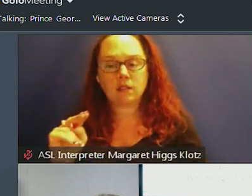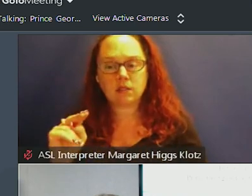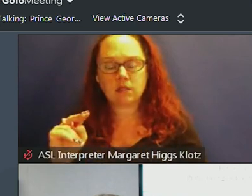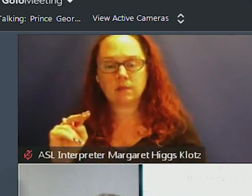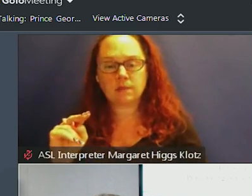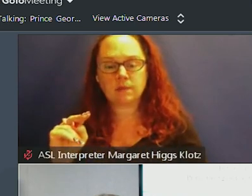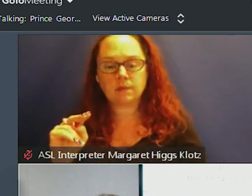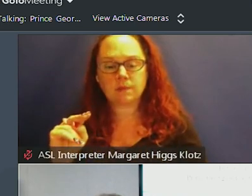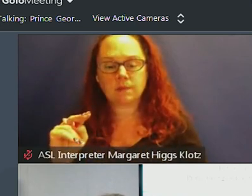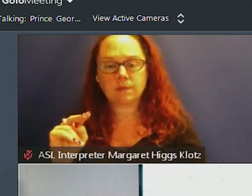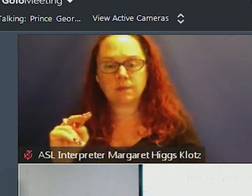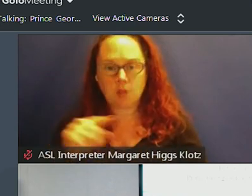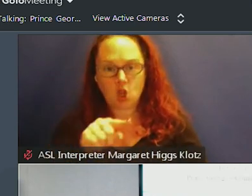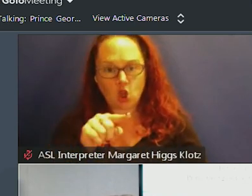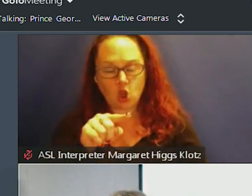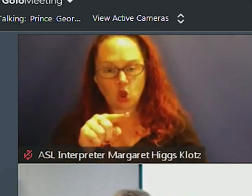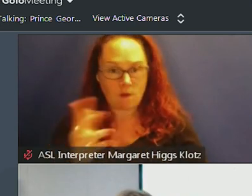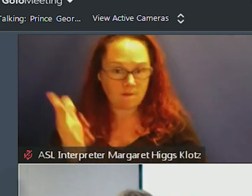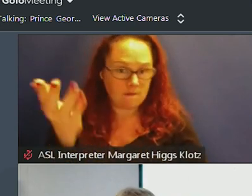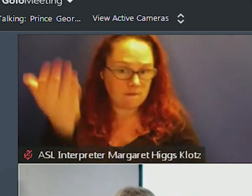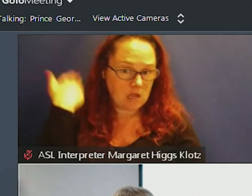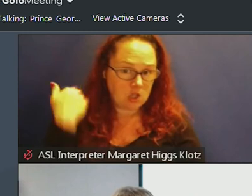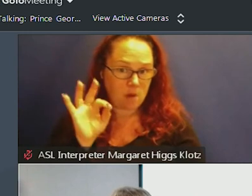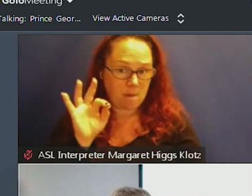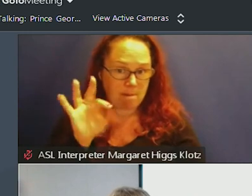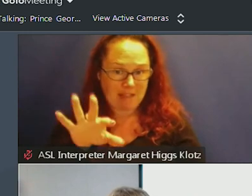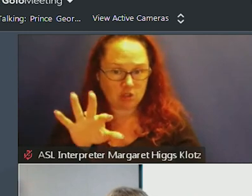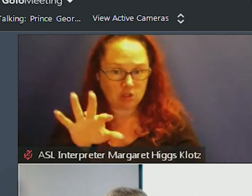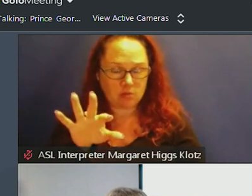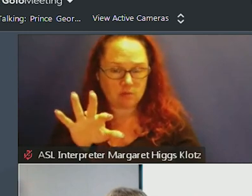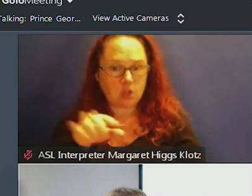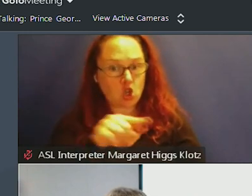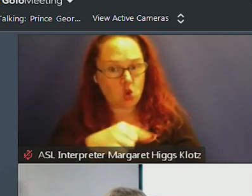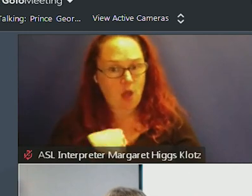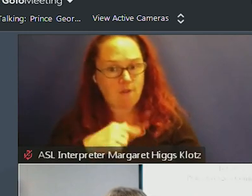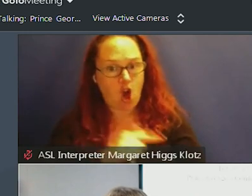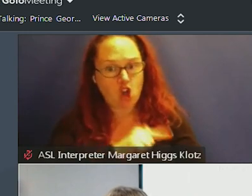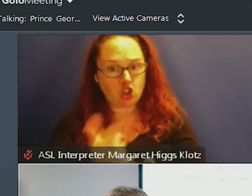you mentioned one of the things you mentioned you had alternatives was were another hearing.